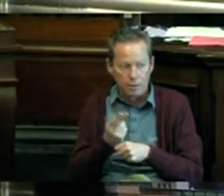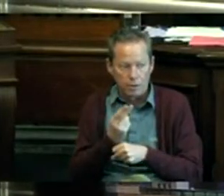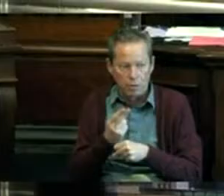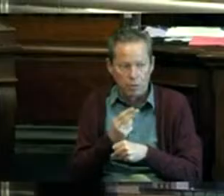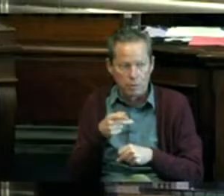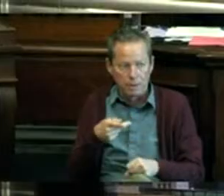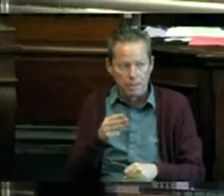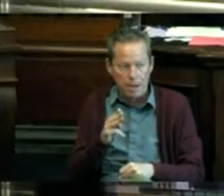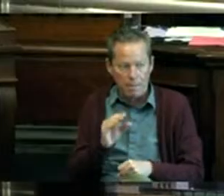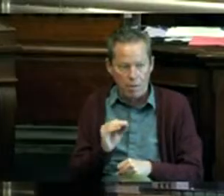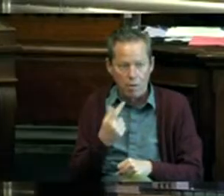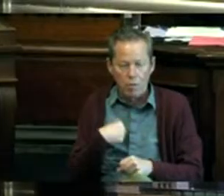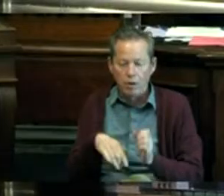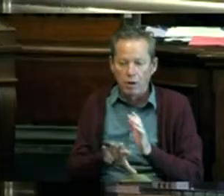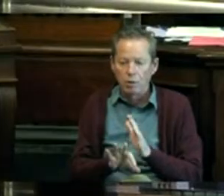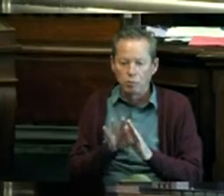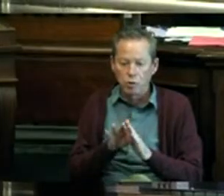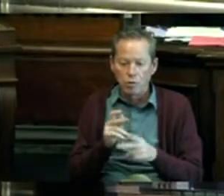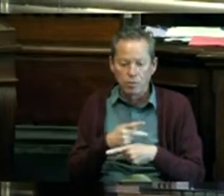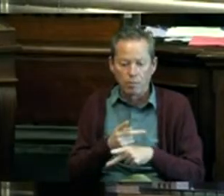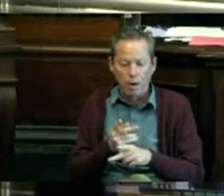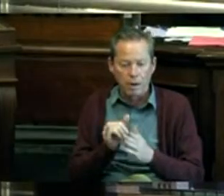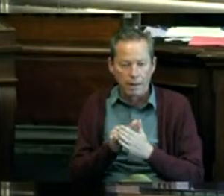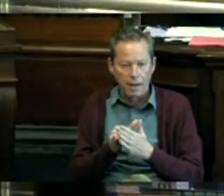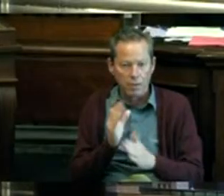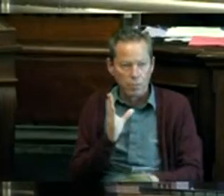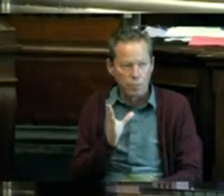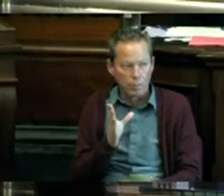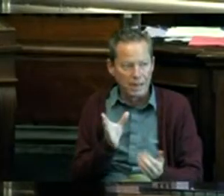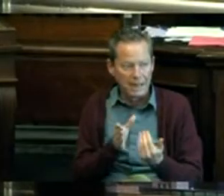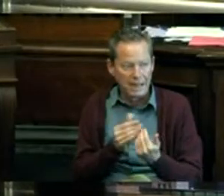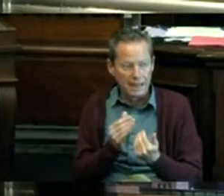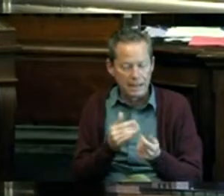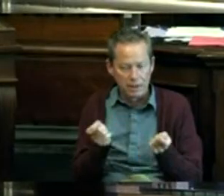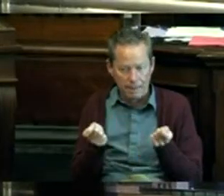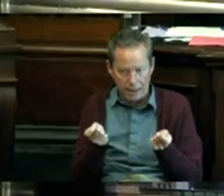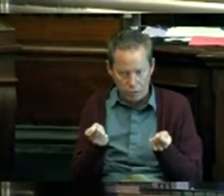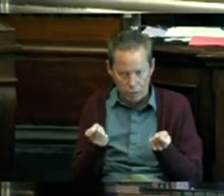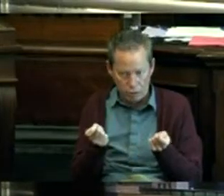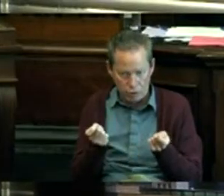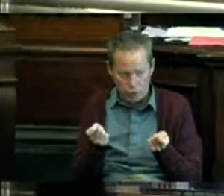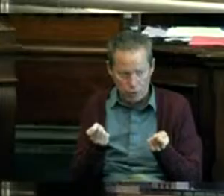tool for the city. The vision for that product is not just to